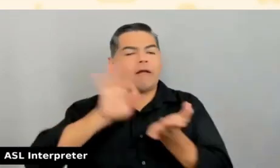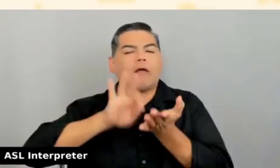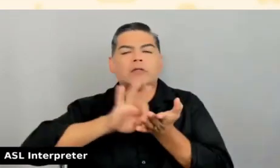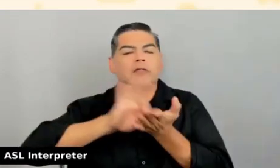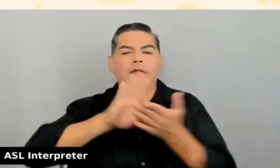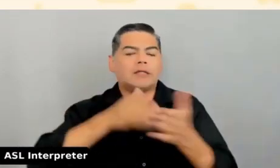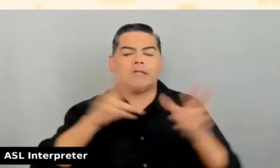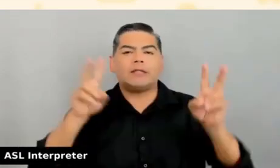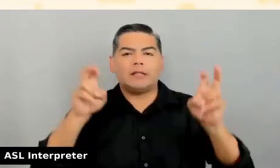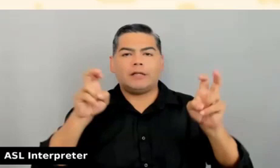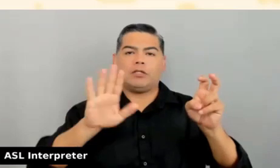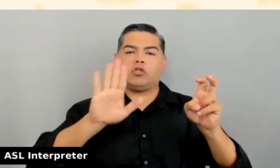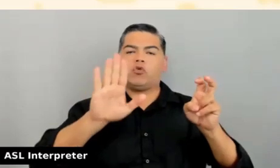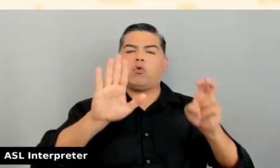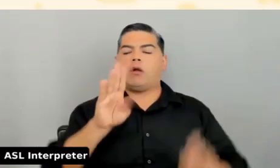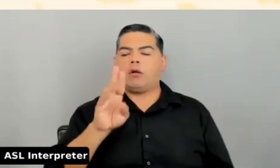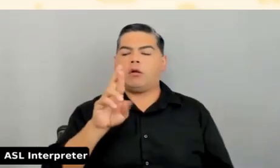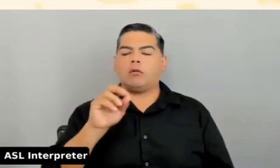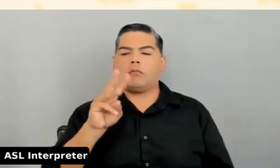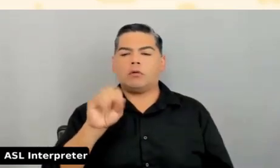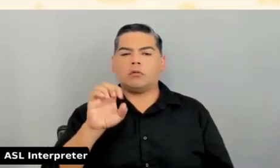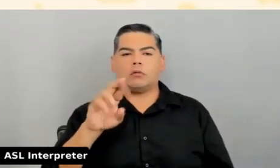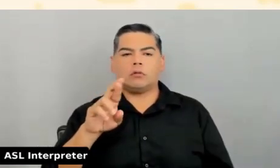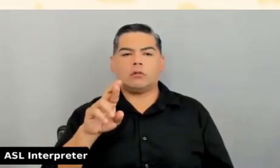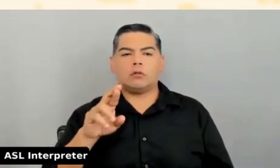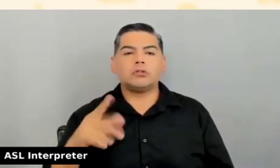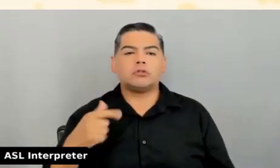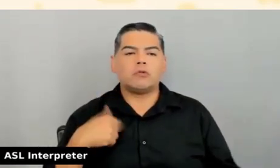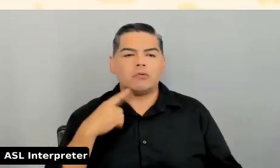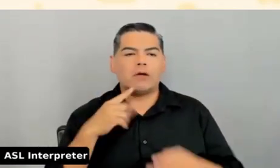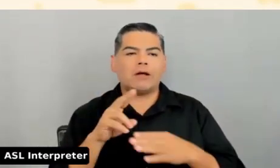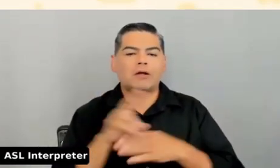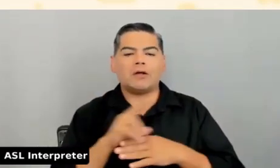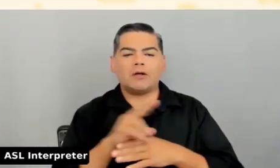that is a choice of your browser. I use the Brave browser so I block a lot of things.